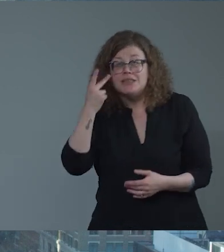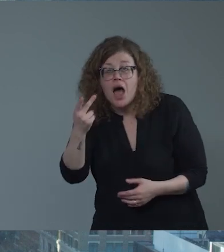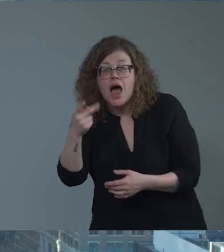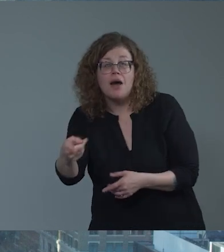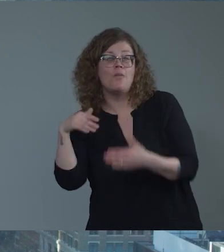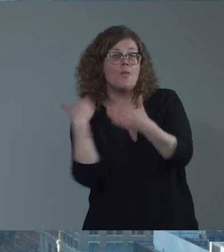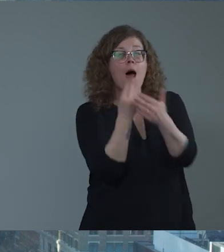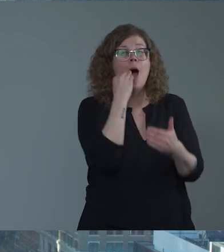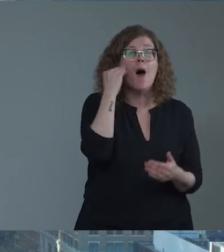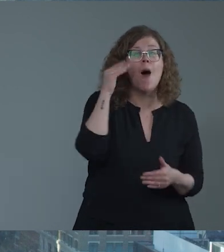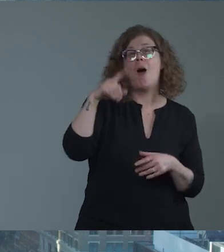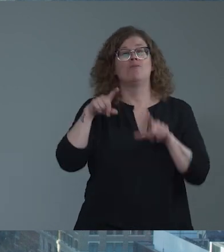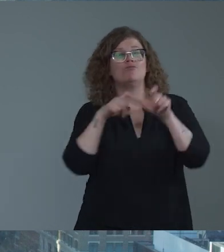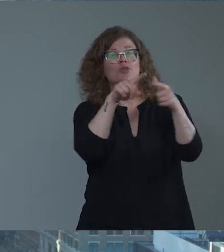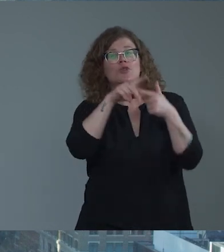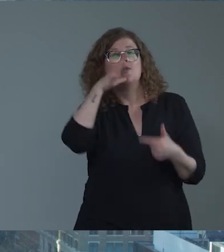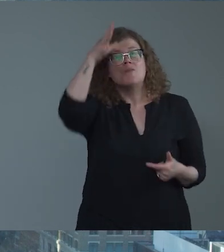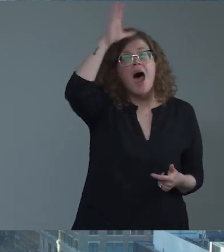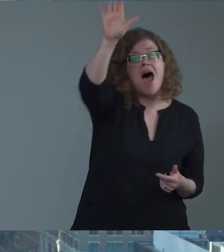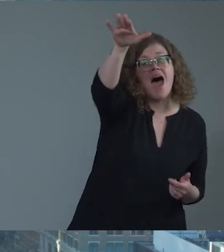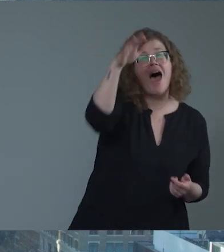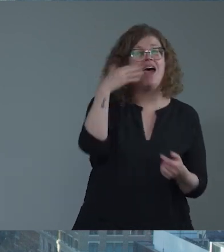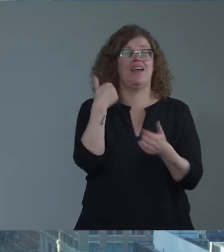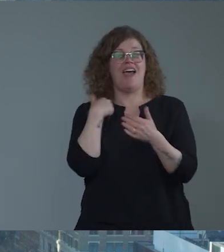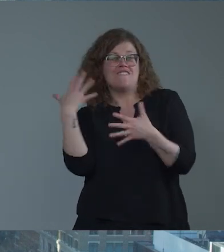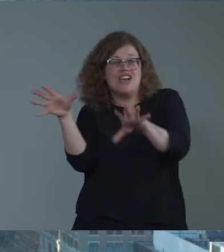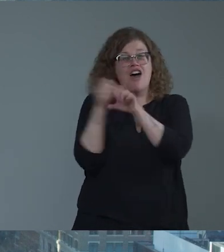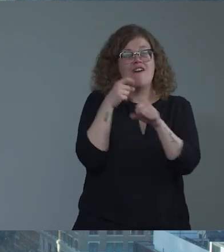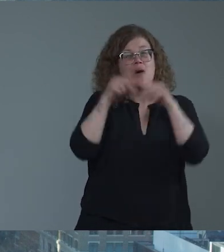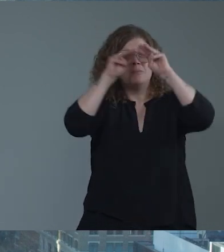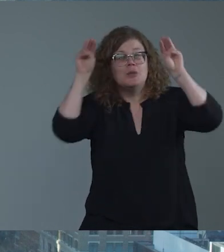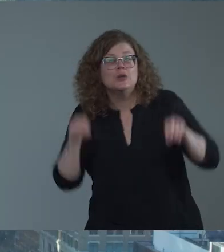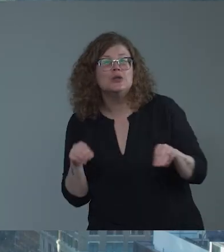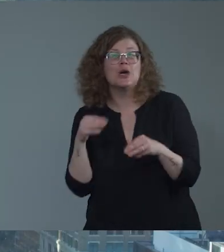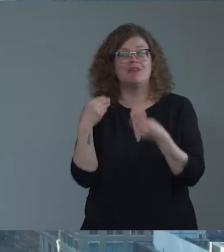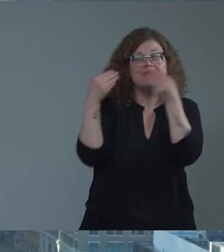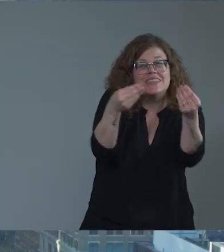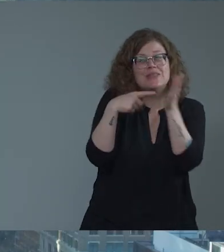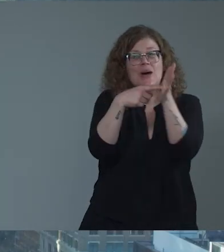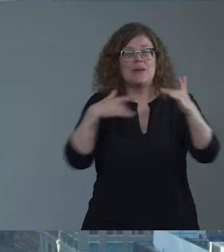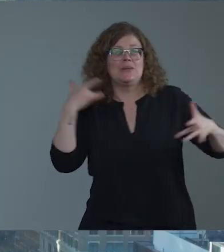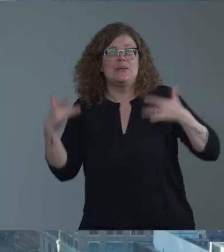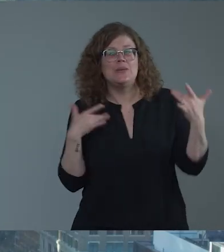to kind of get embedded to who we are and how we live. And, and I often talk about,